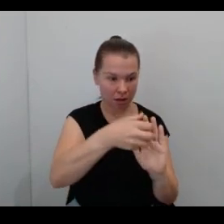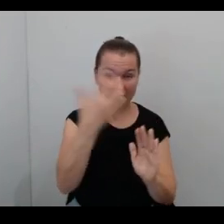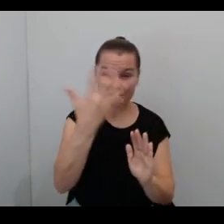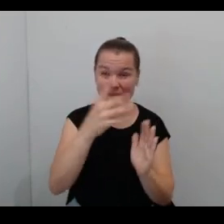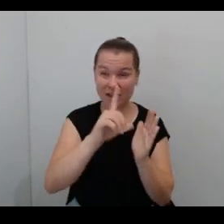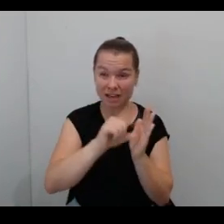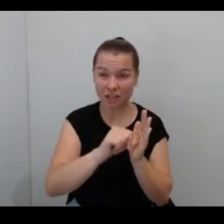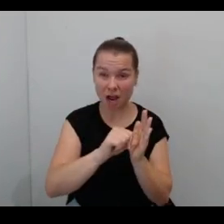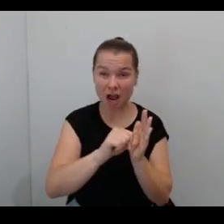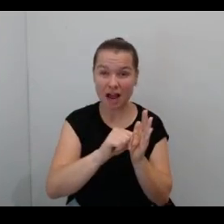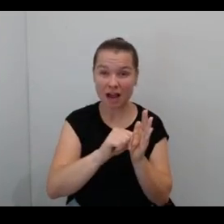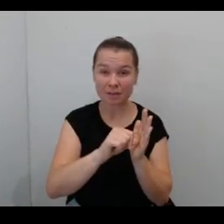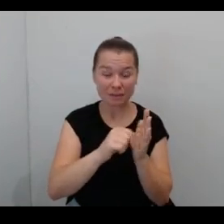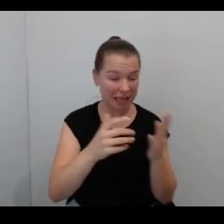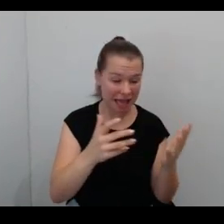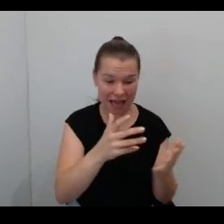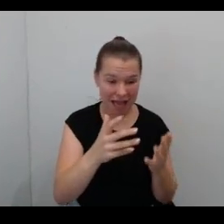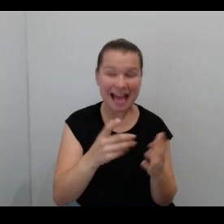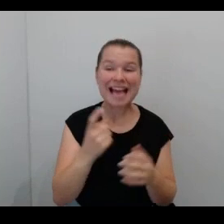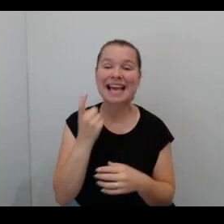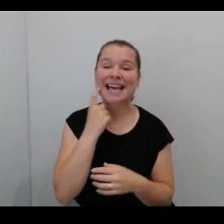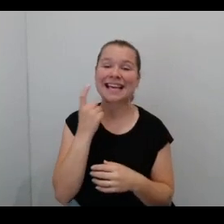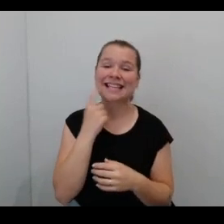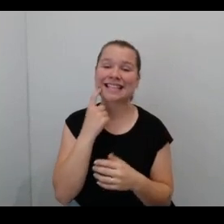The problem is they're easy to access.